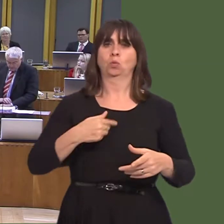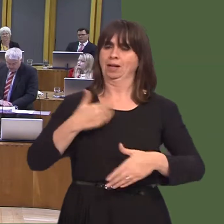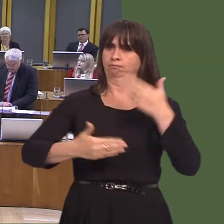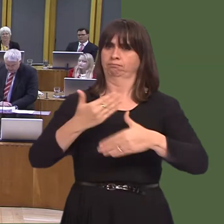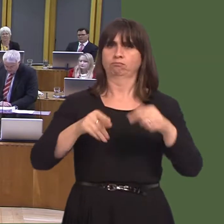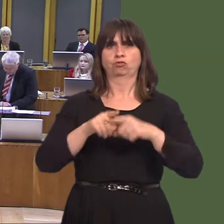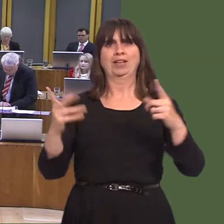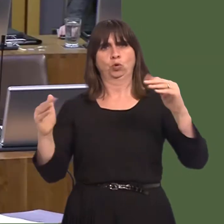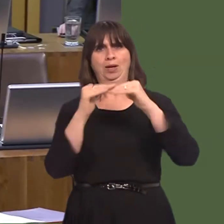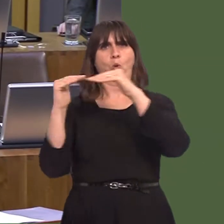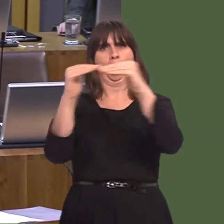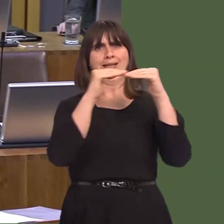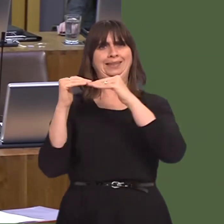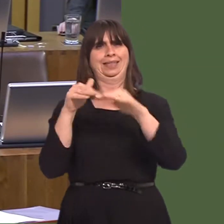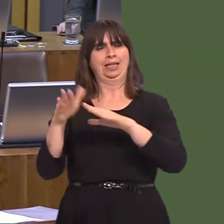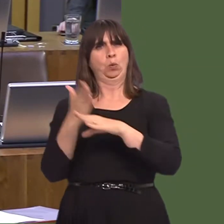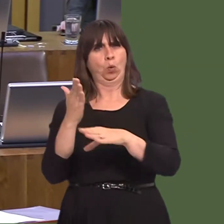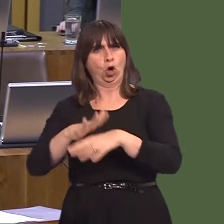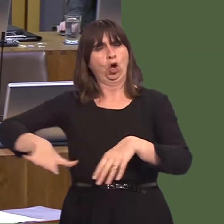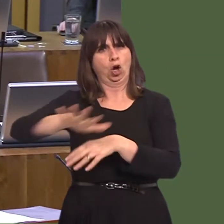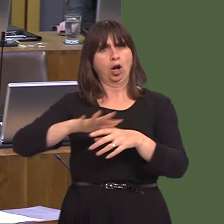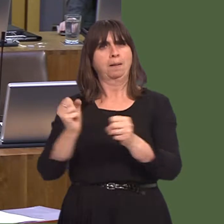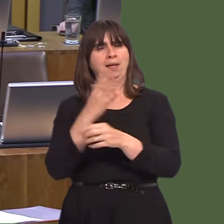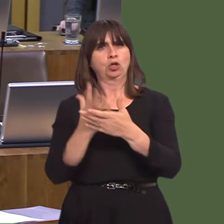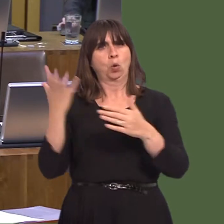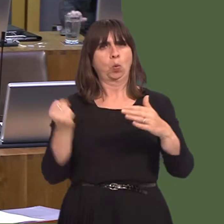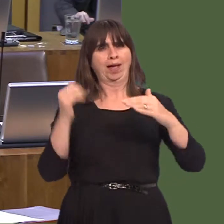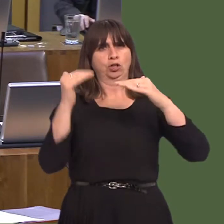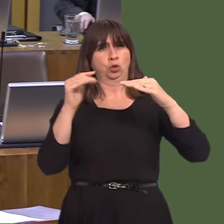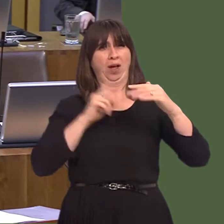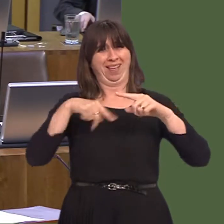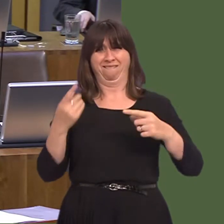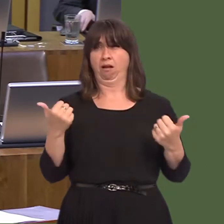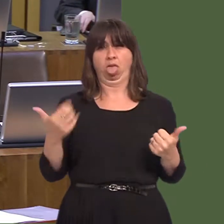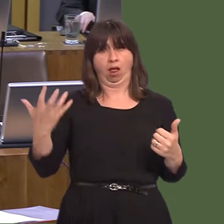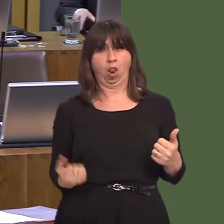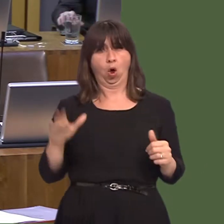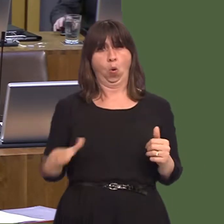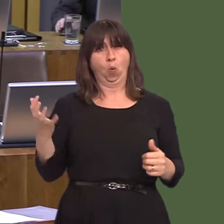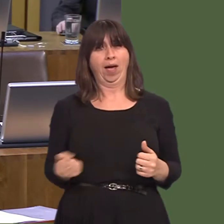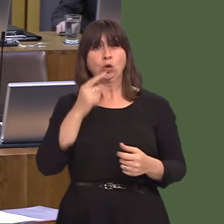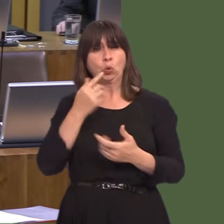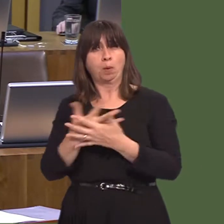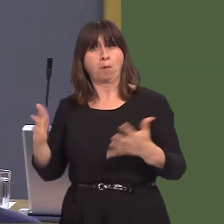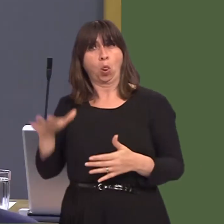workplace in Wales. You're right, of course, to say that low pay impacts disproportionately on women, and our gender review will pick this up.